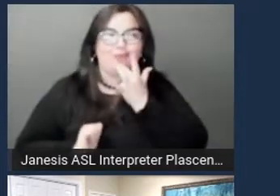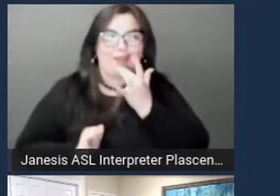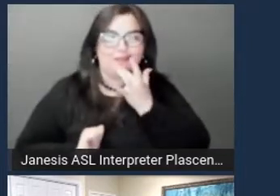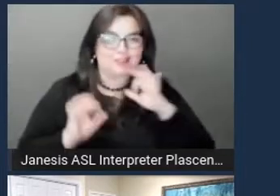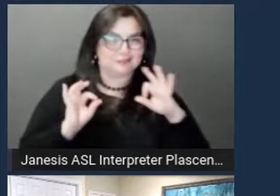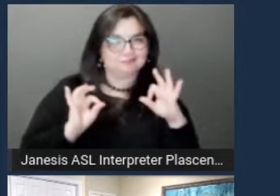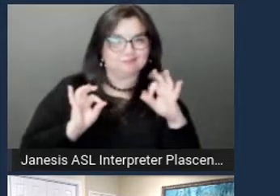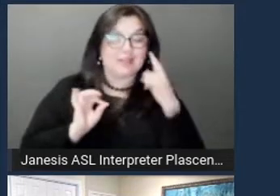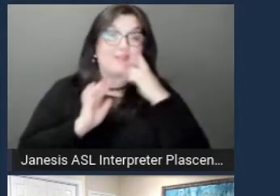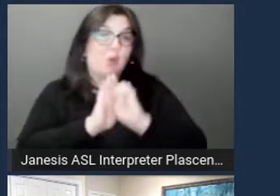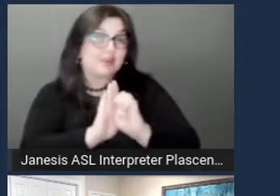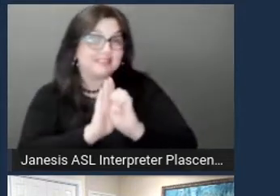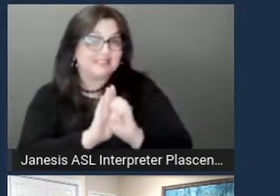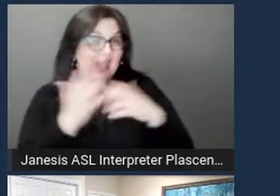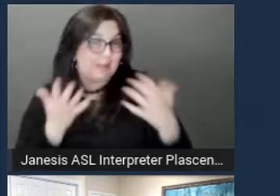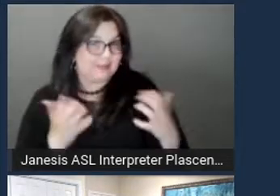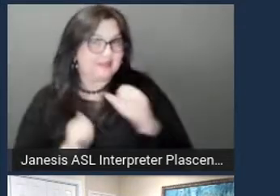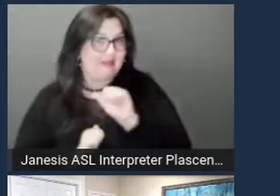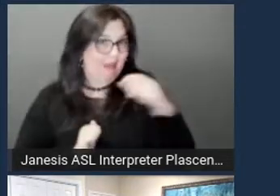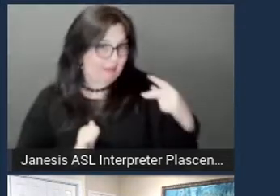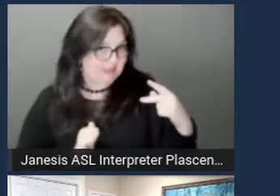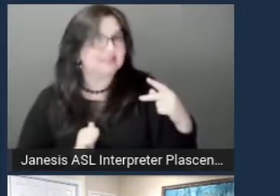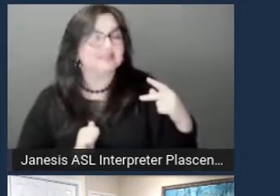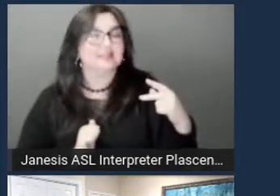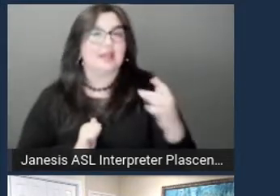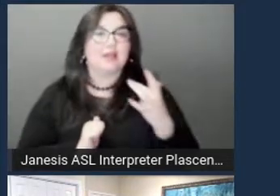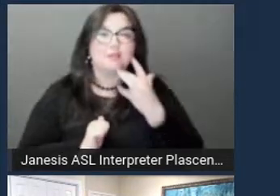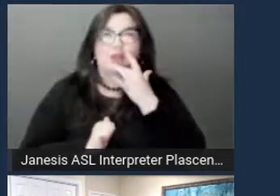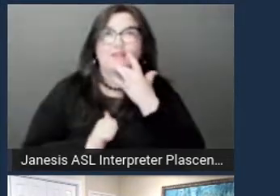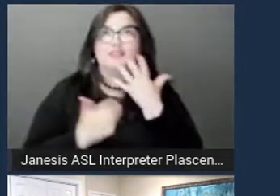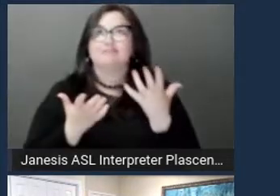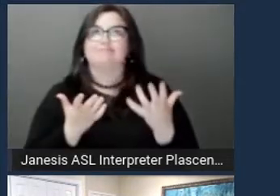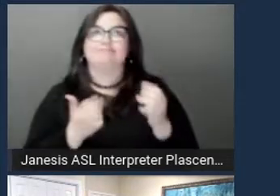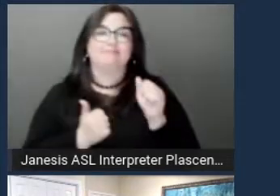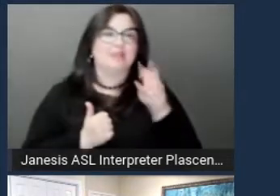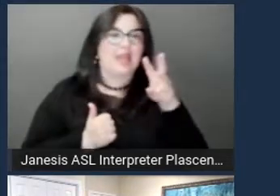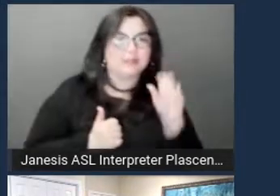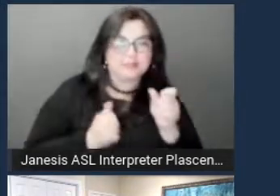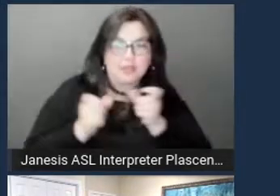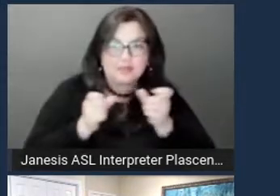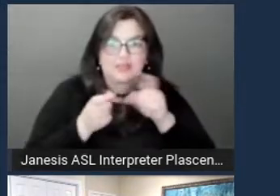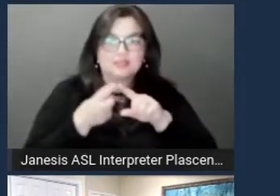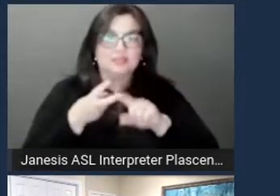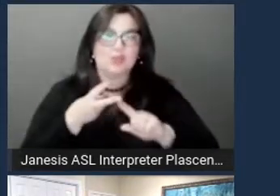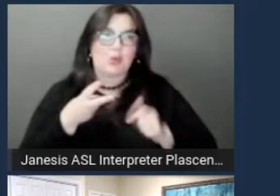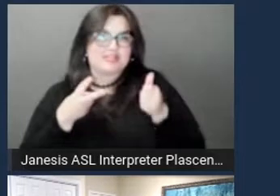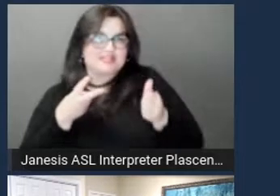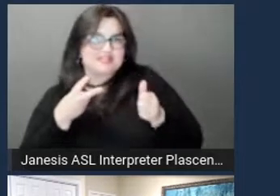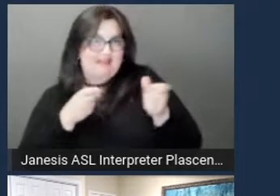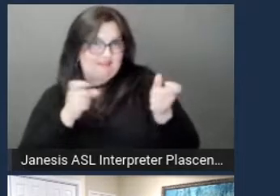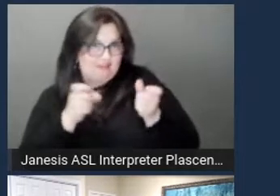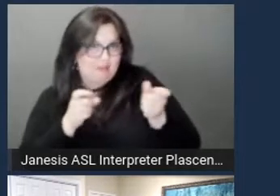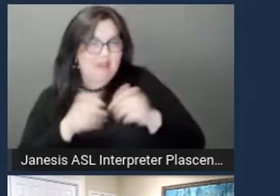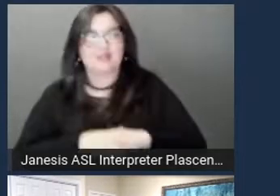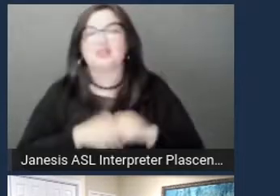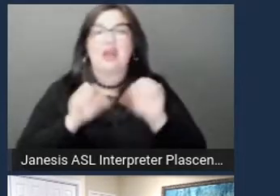I can choose application preference being AWS managed or self-manage, or I can even say no preference.